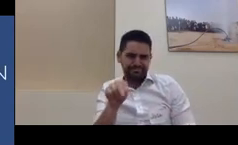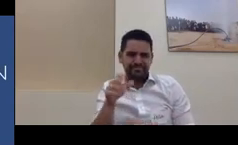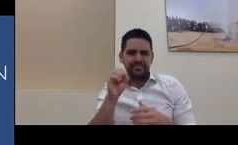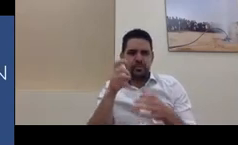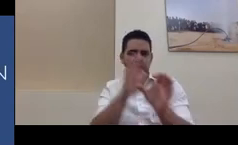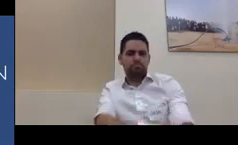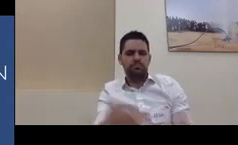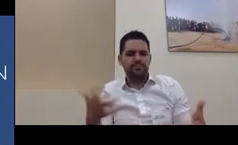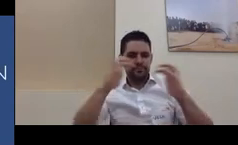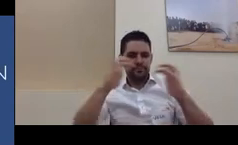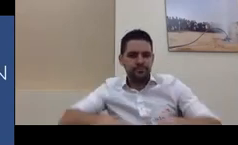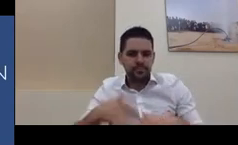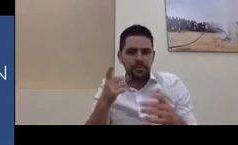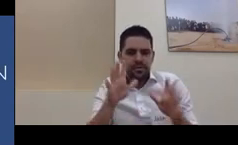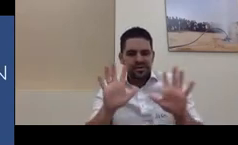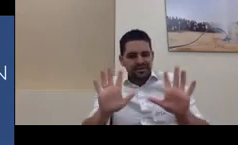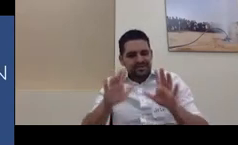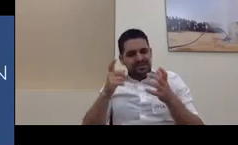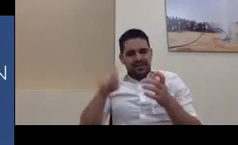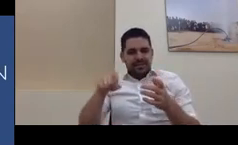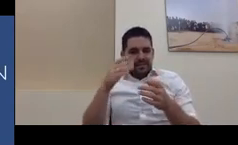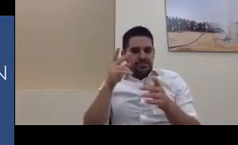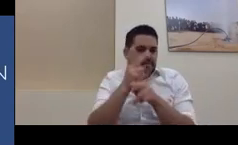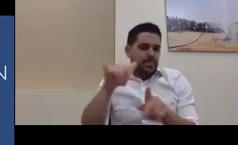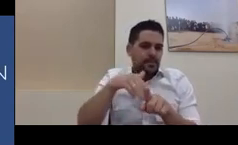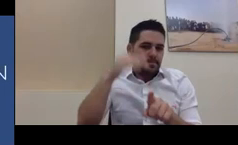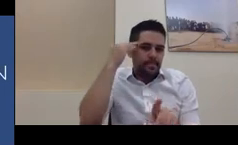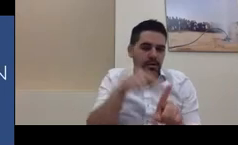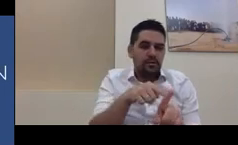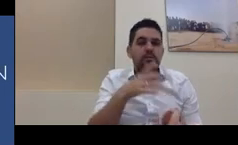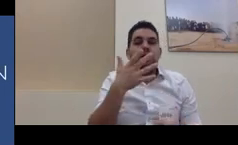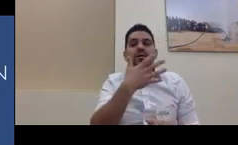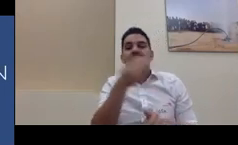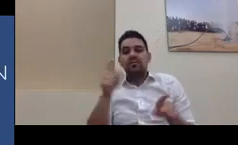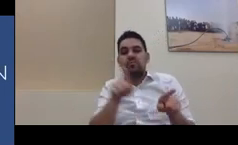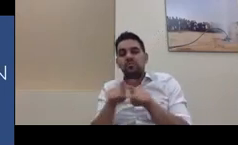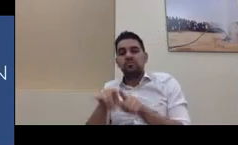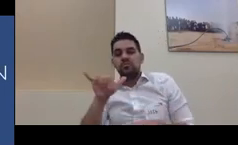"Sign language is not a real language." and it'll already collapse before it began. So, keep that in mind.